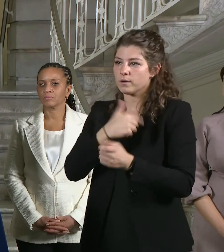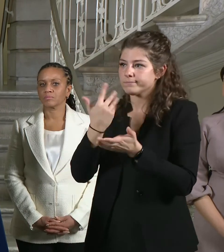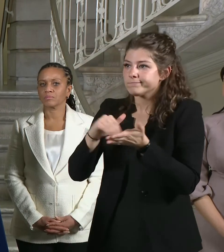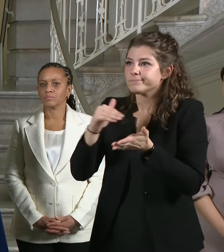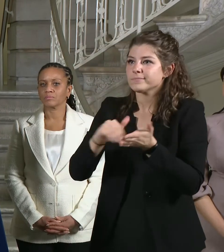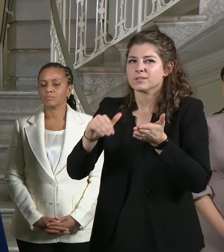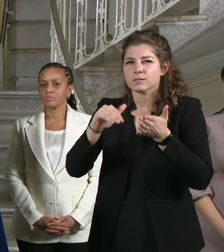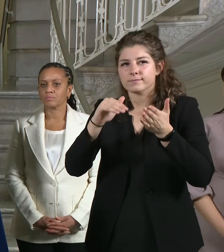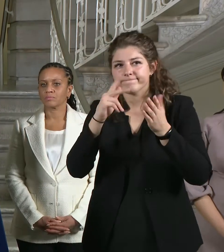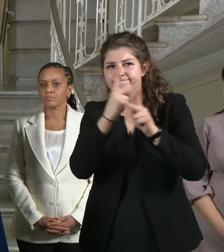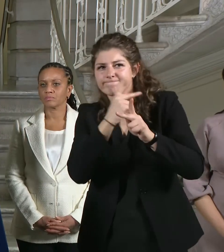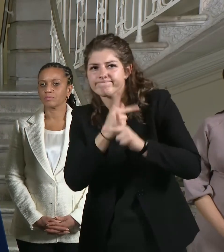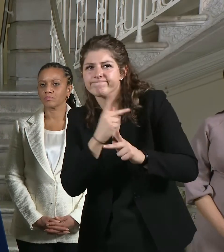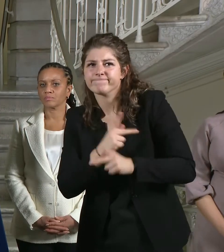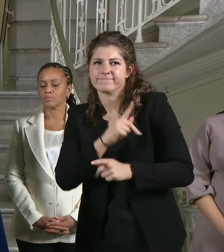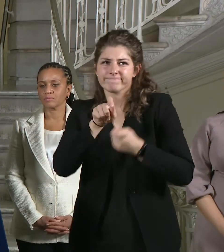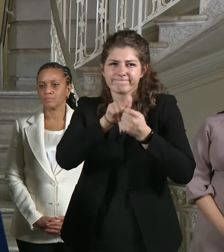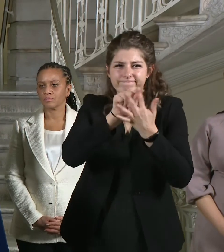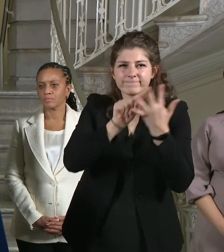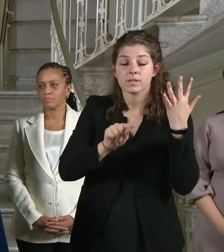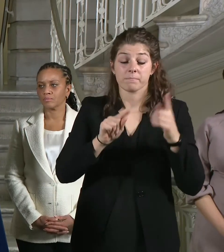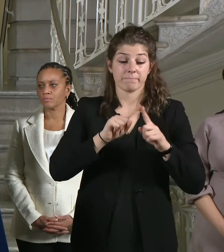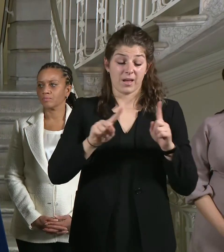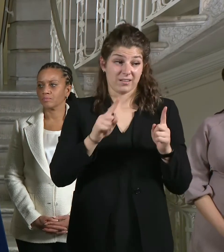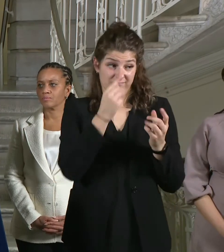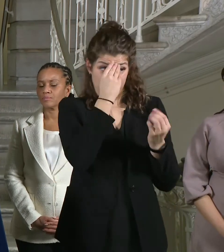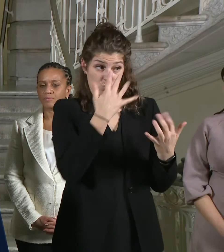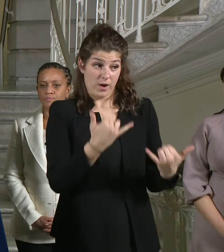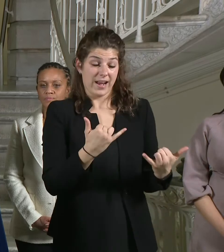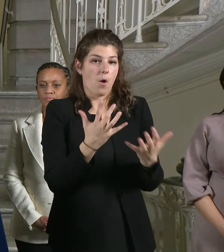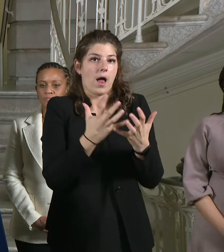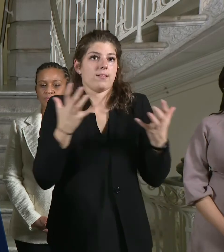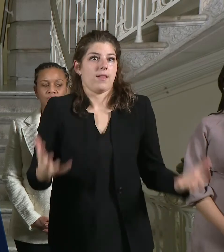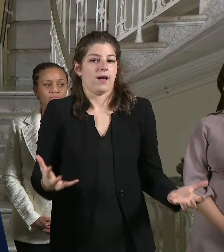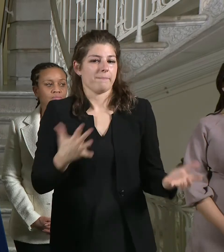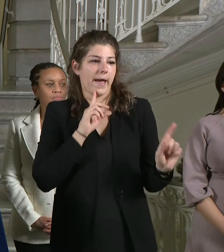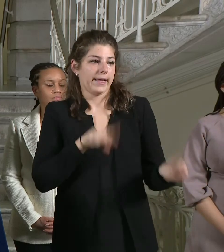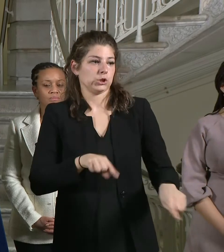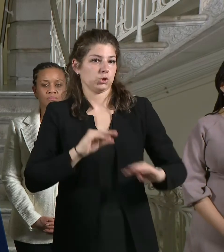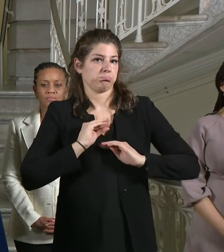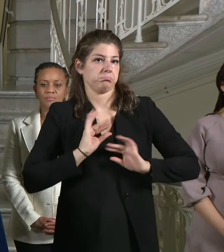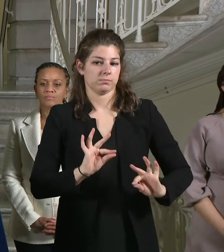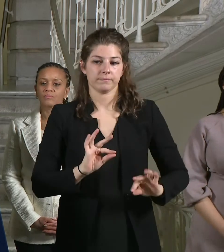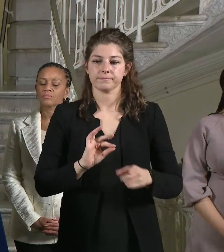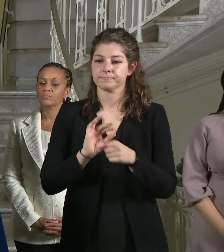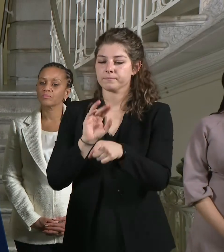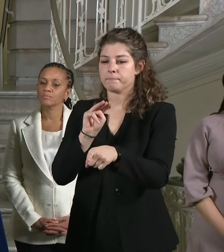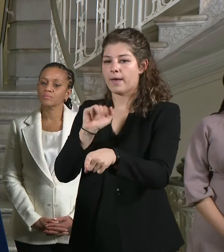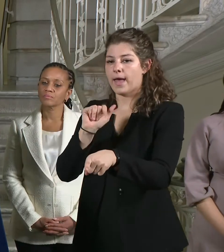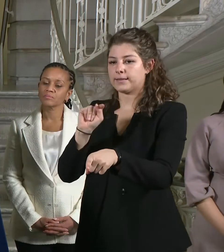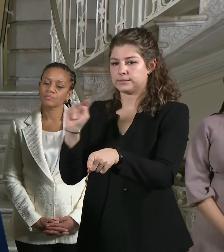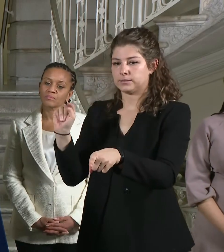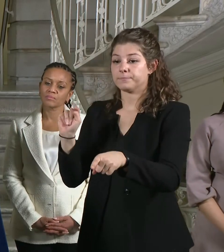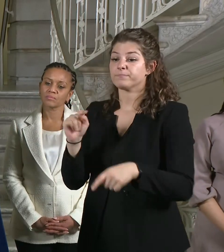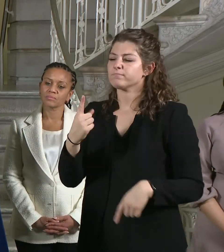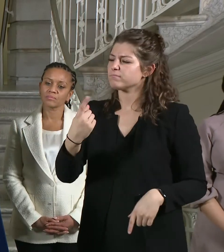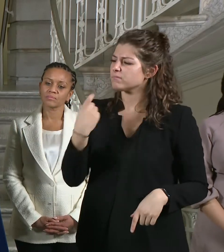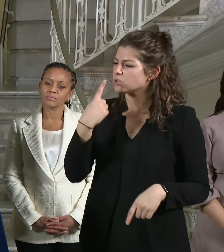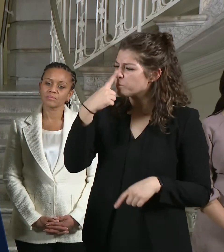UP WITH A SOLID NUMBER AND IT'S STILL MOVING, ALL I CAN SAY IT